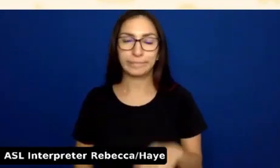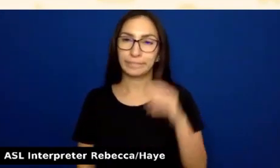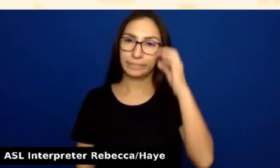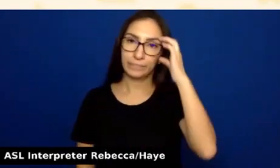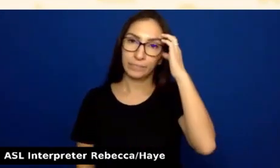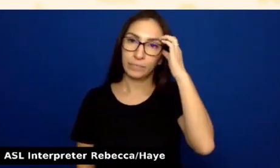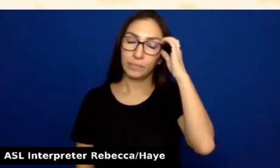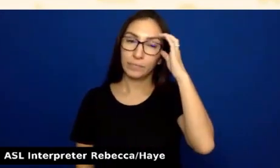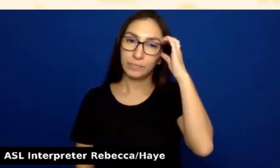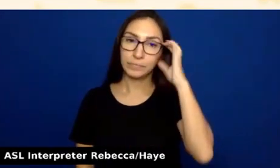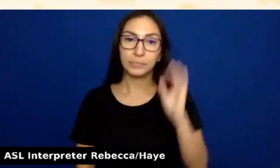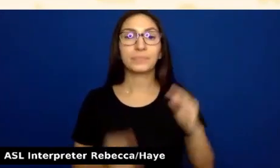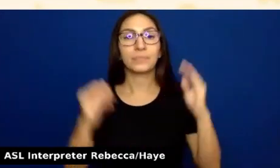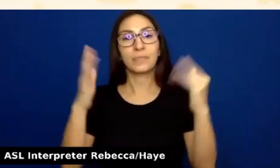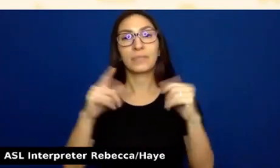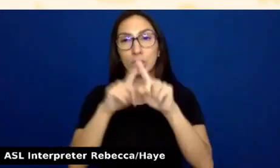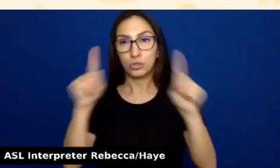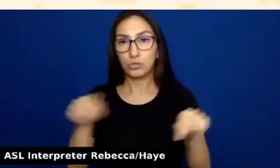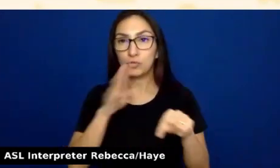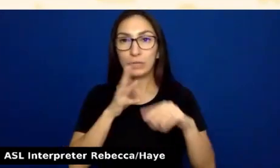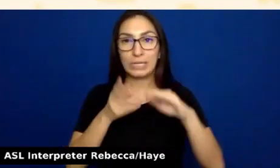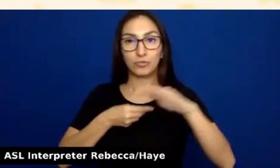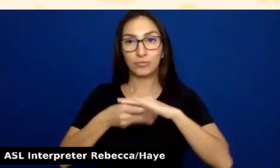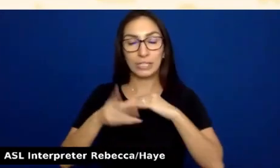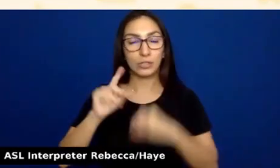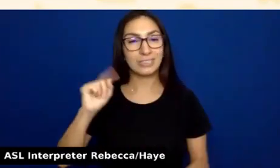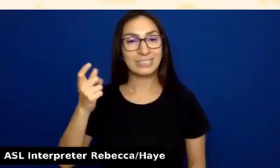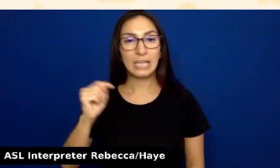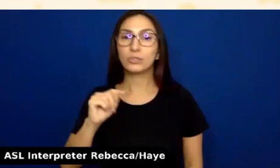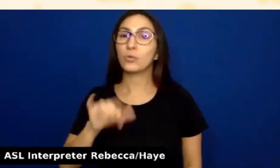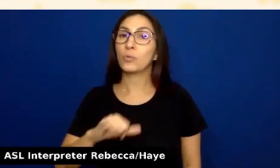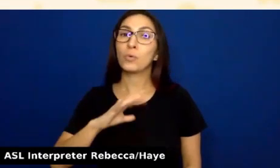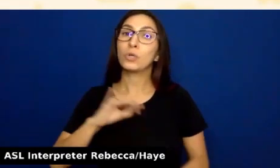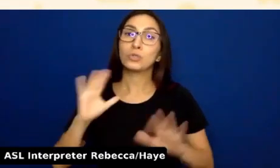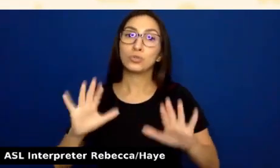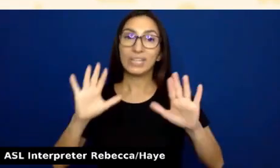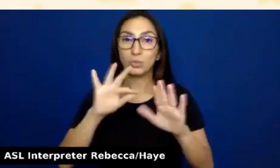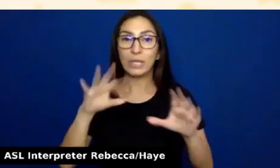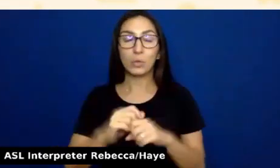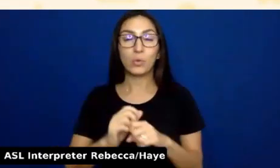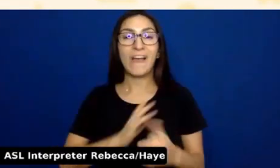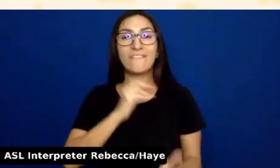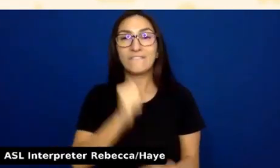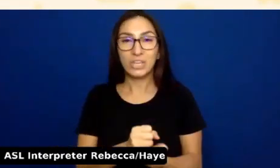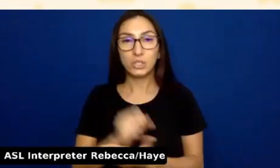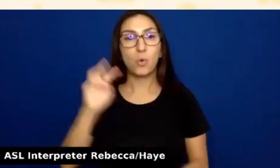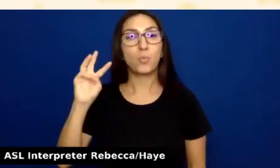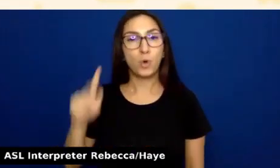Screen reader text. So it is great to include the official WordPress screen reader text class.